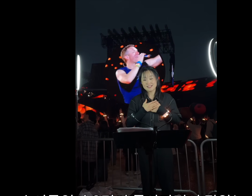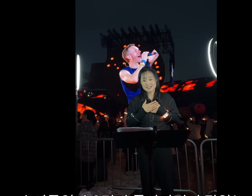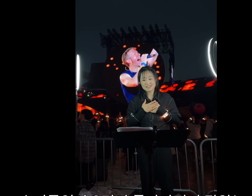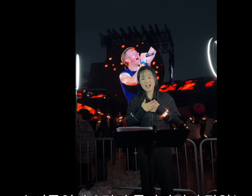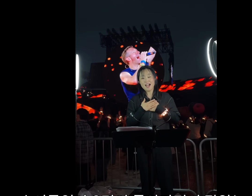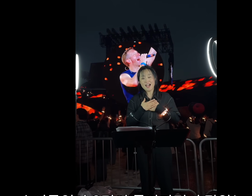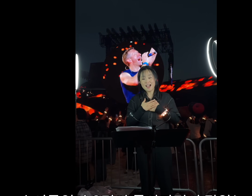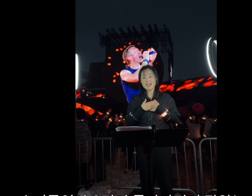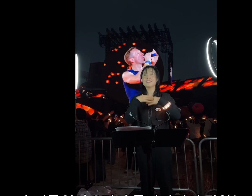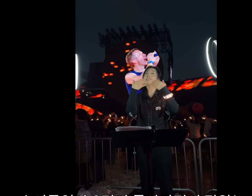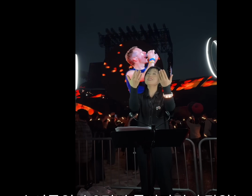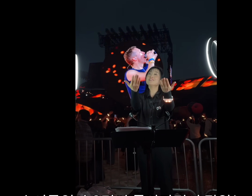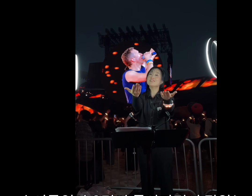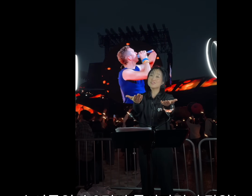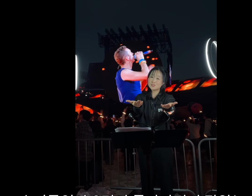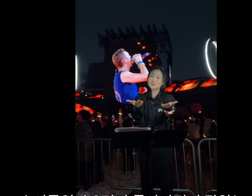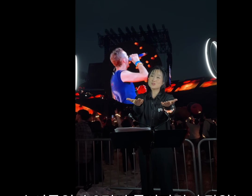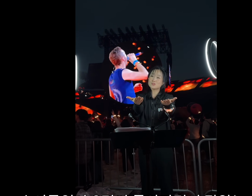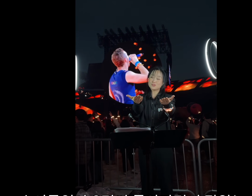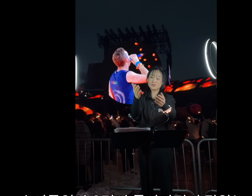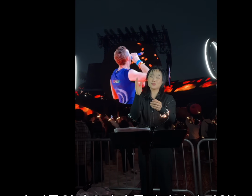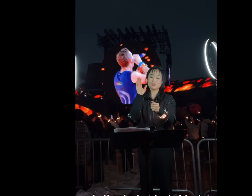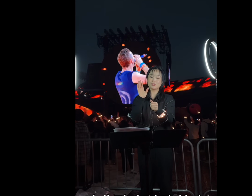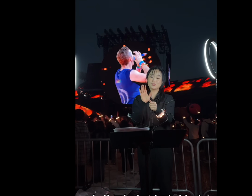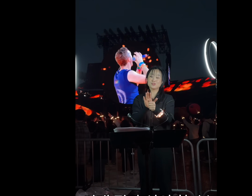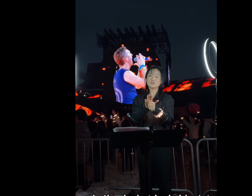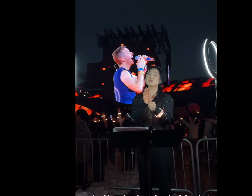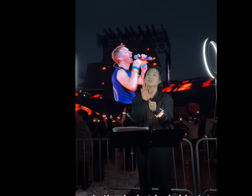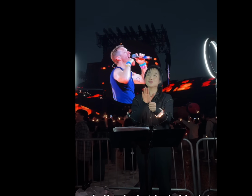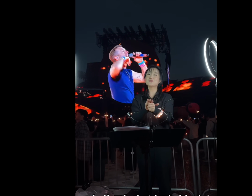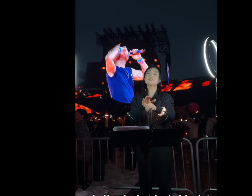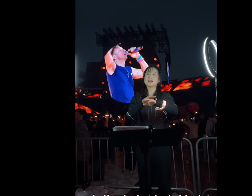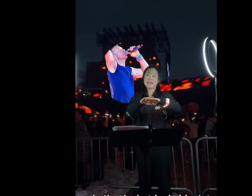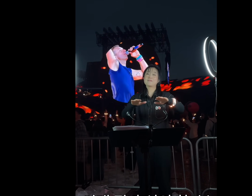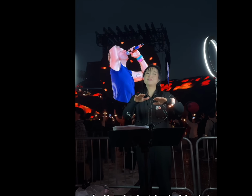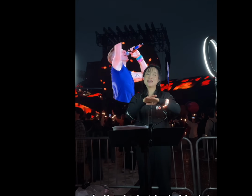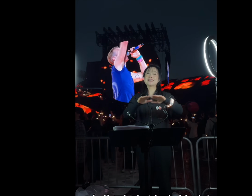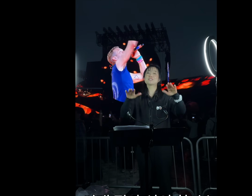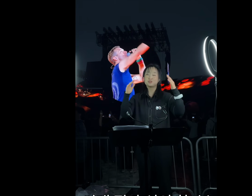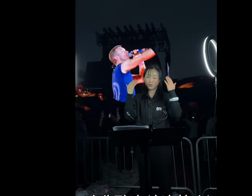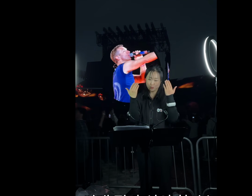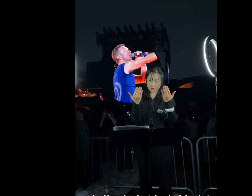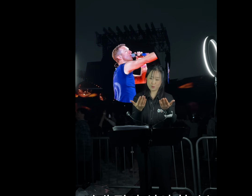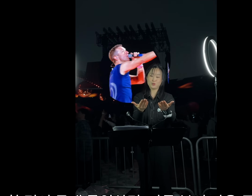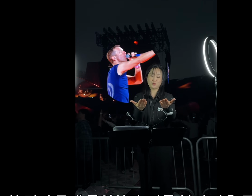Three interpreters took turns throughout the concert. That decision? Genius-level move!